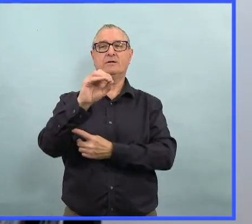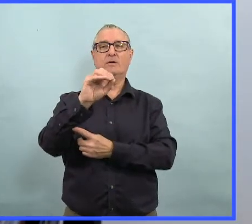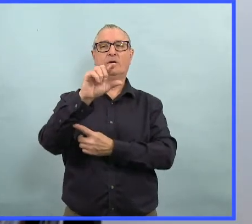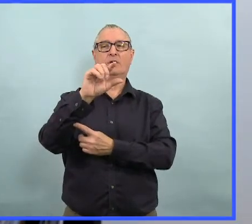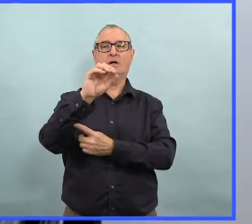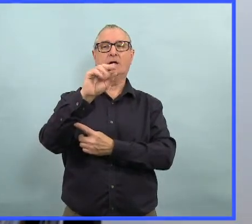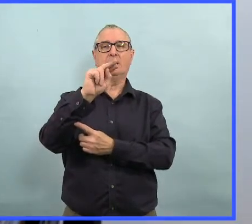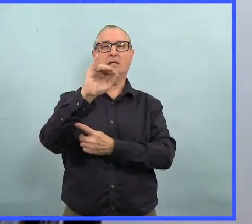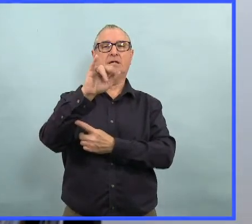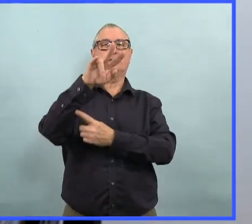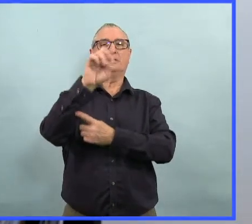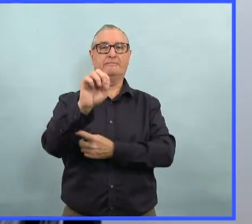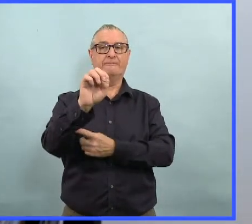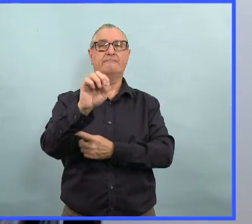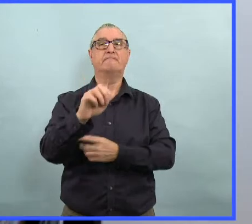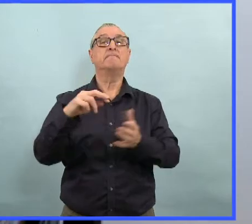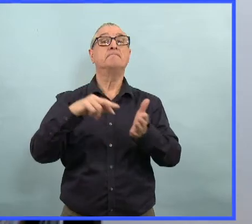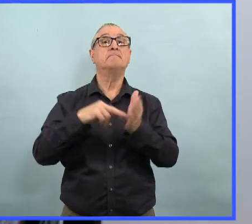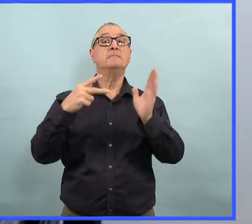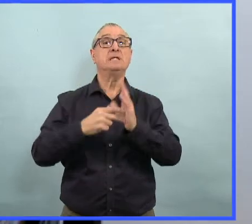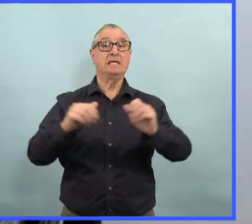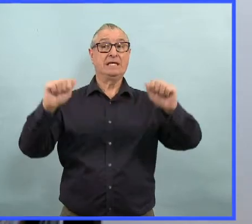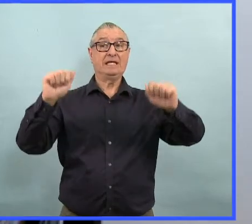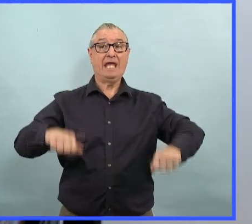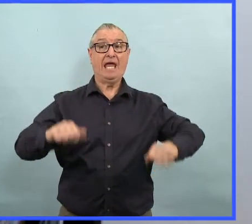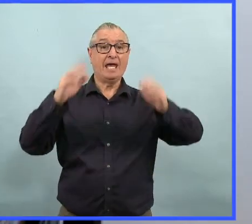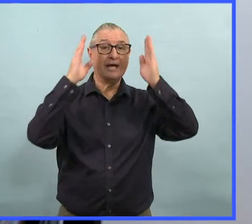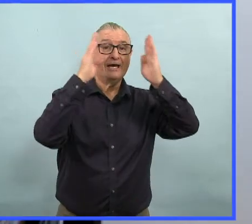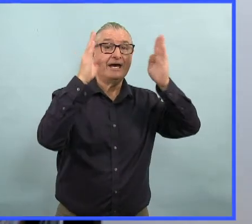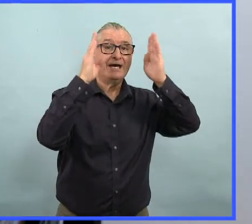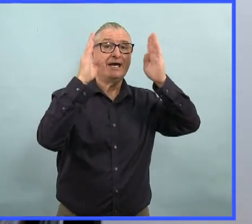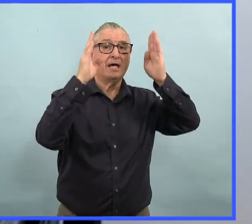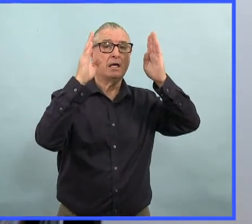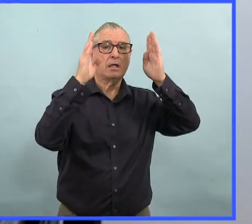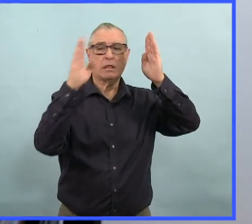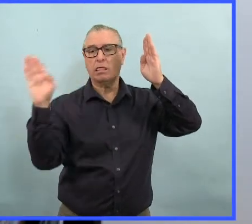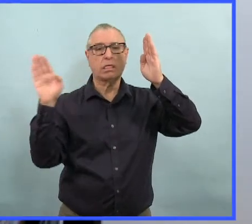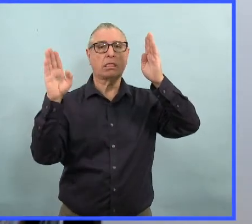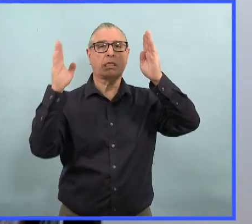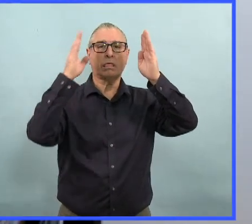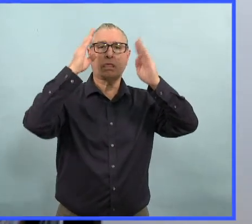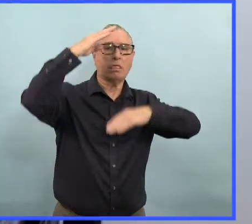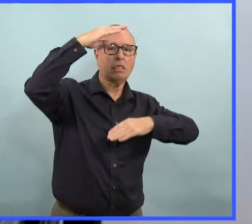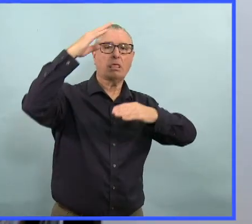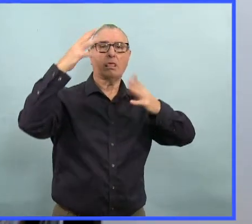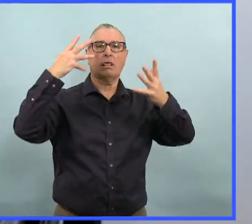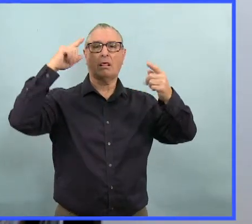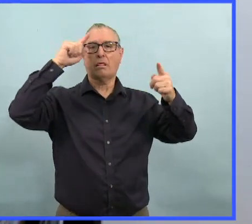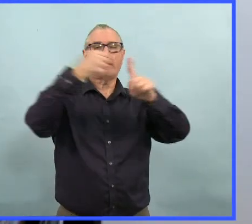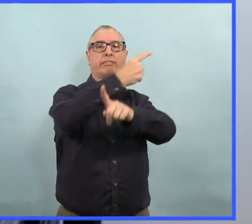persistent concentration difficulties has problems with verbal or non-verbal learning has